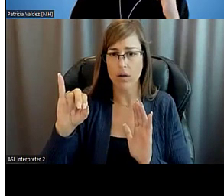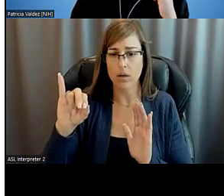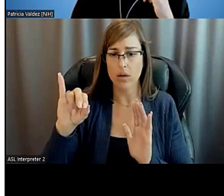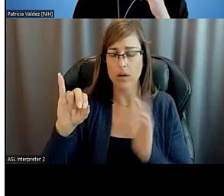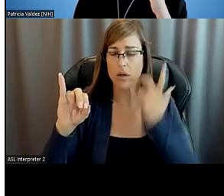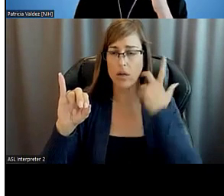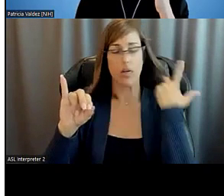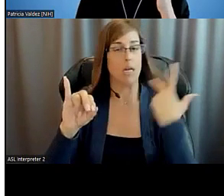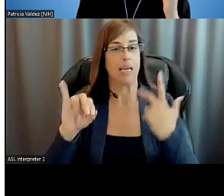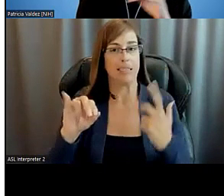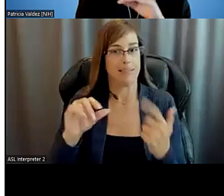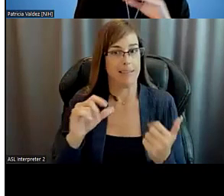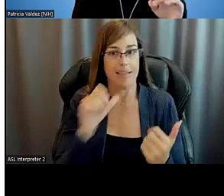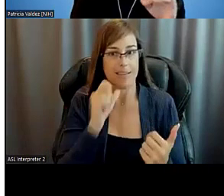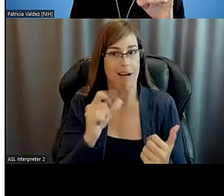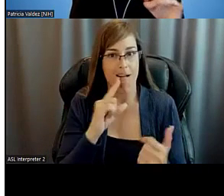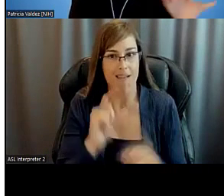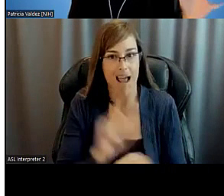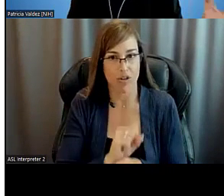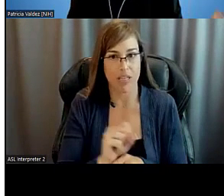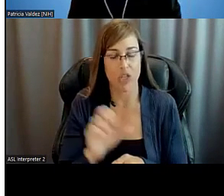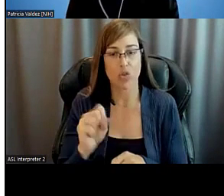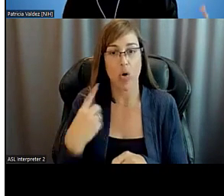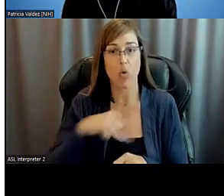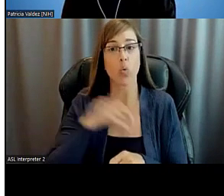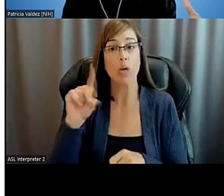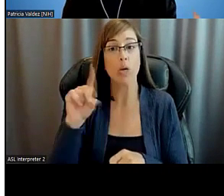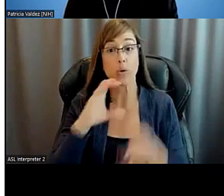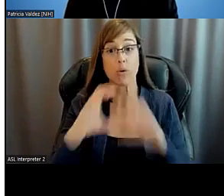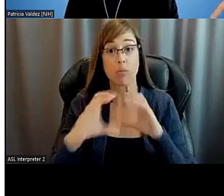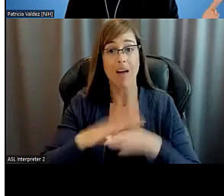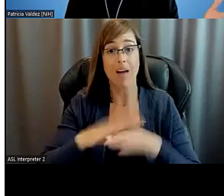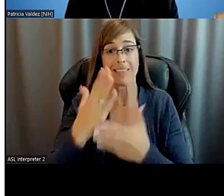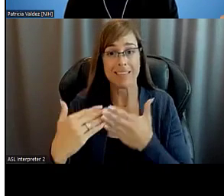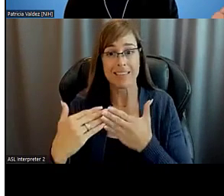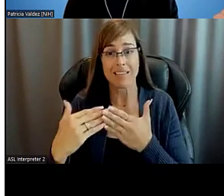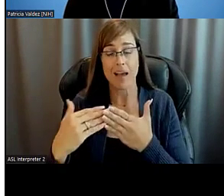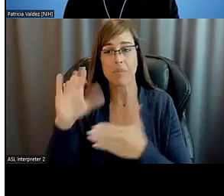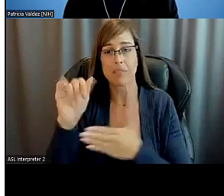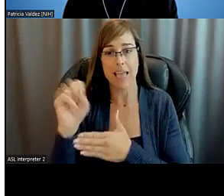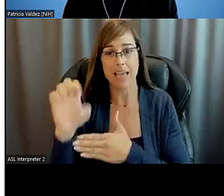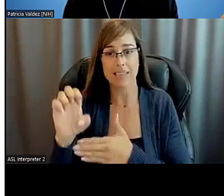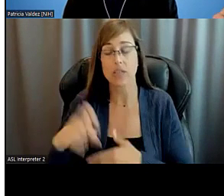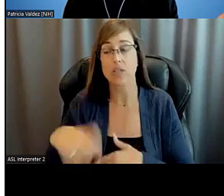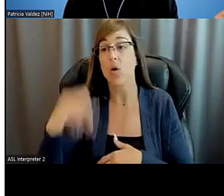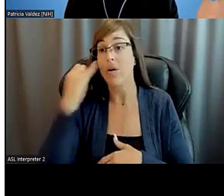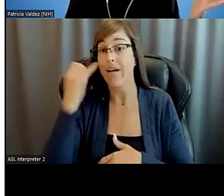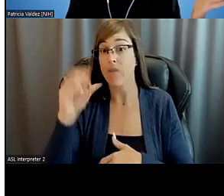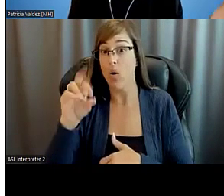So we do communicate on some cases, so when ORI finds that there is a problem